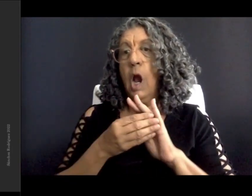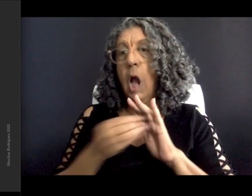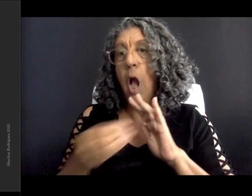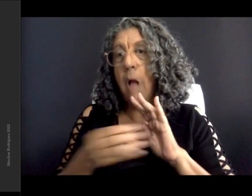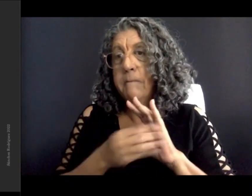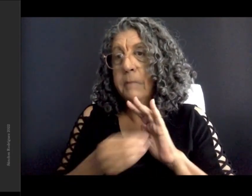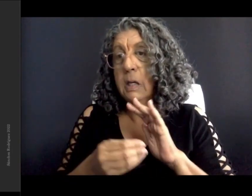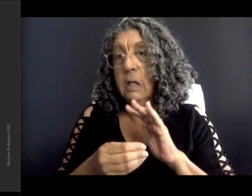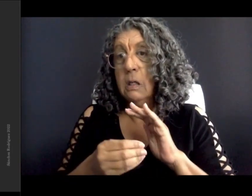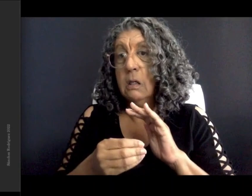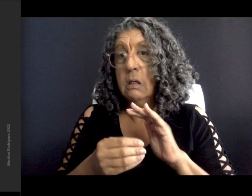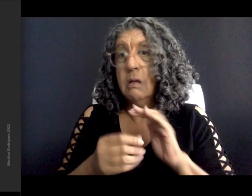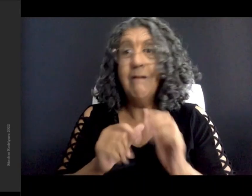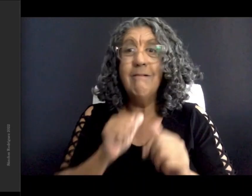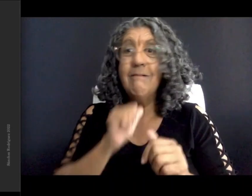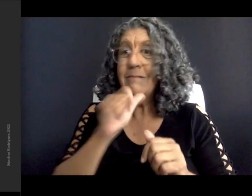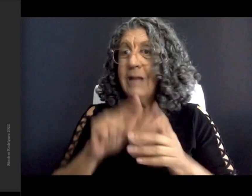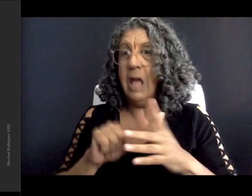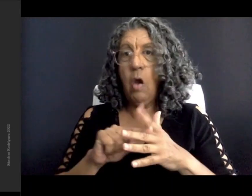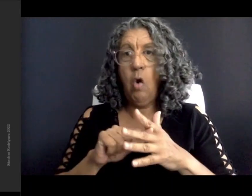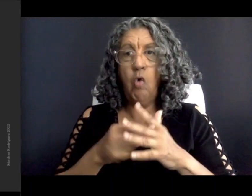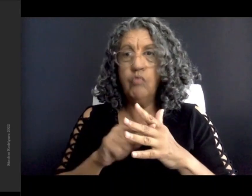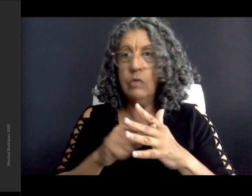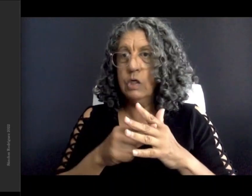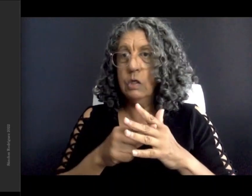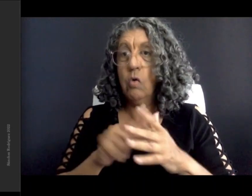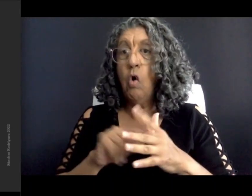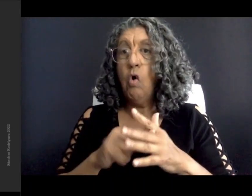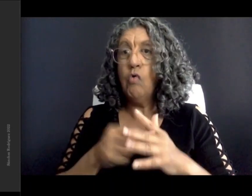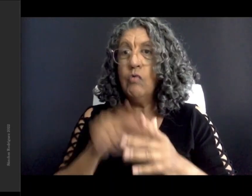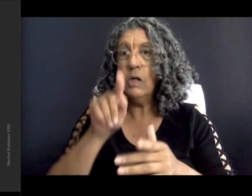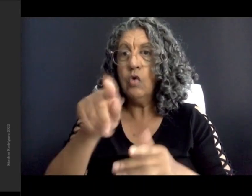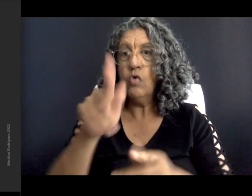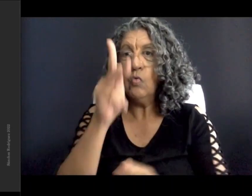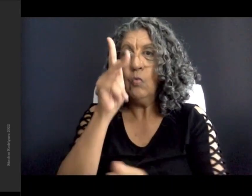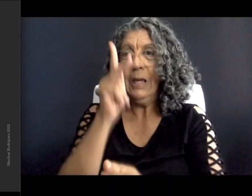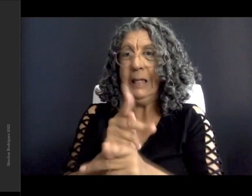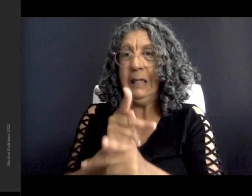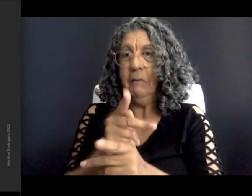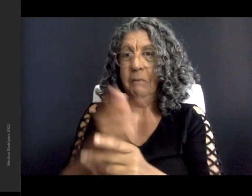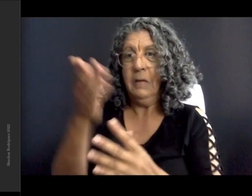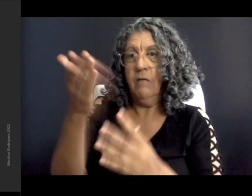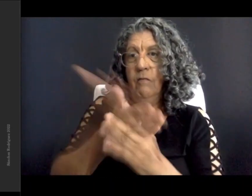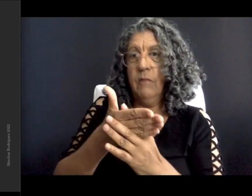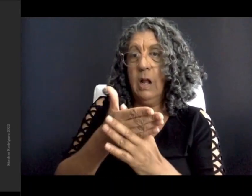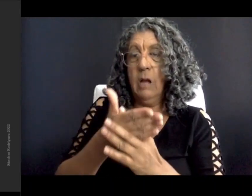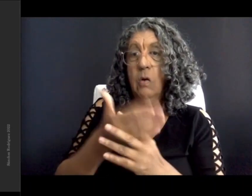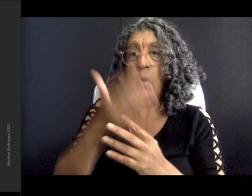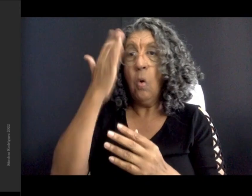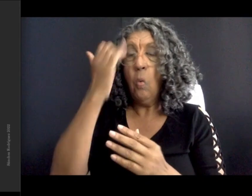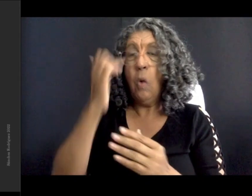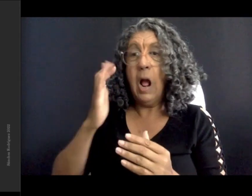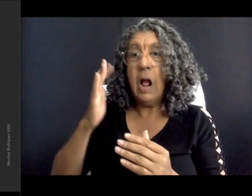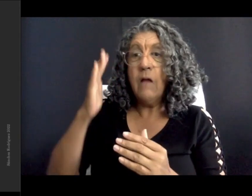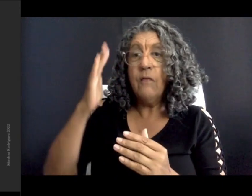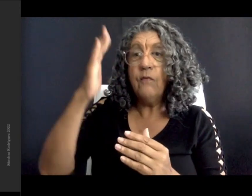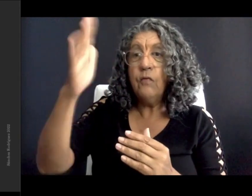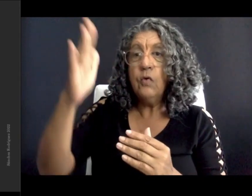You must give them a copy. You keep the original in your file because in the